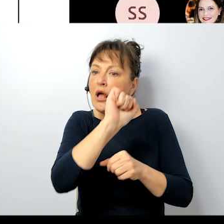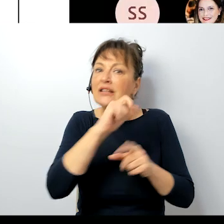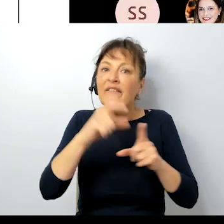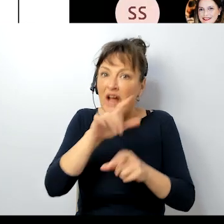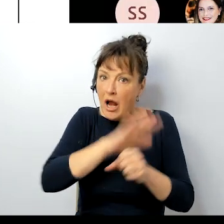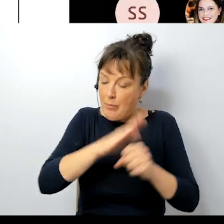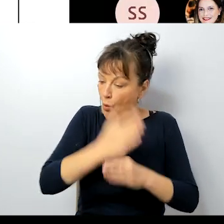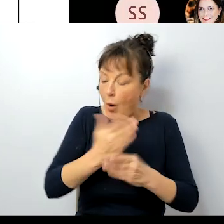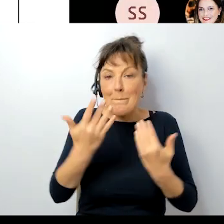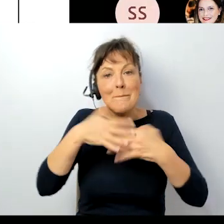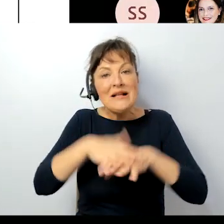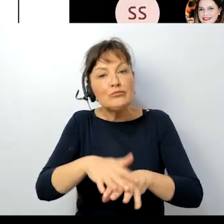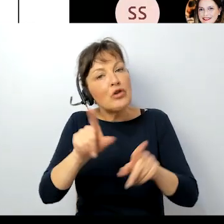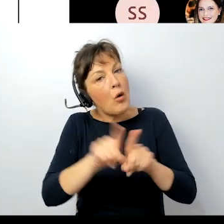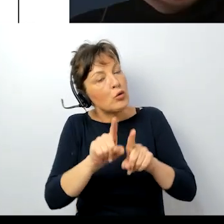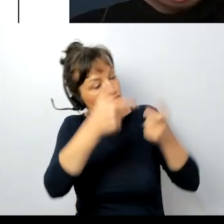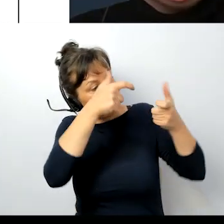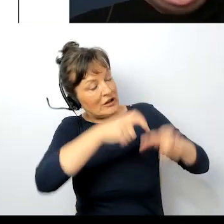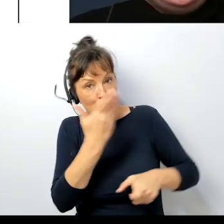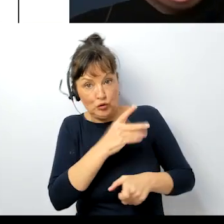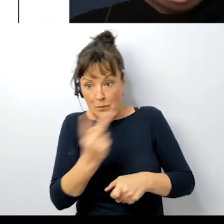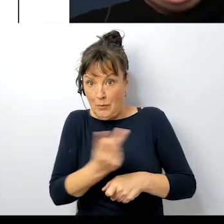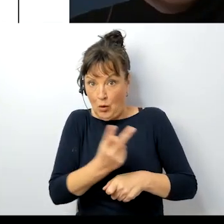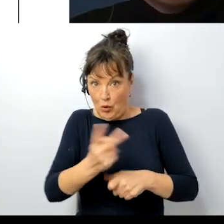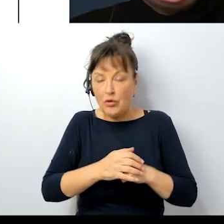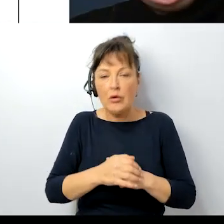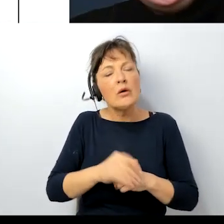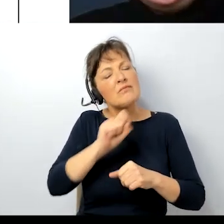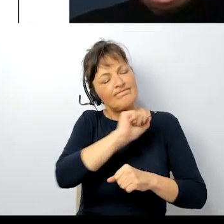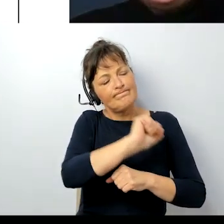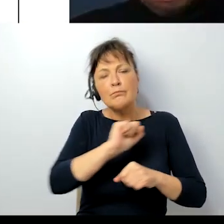works in the Dunfermline area working in both a mainstream and residential school.